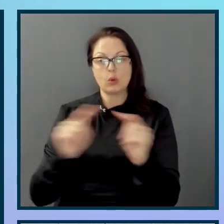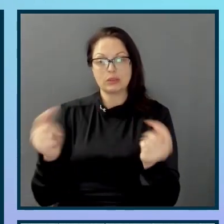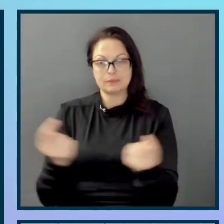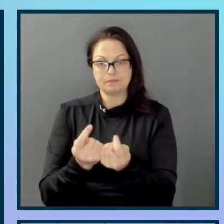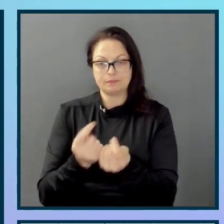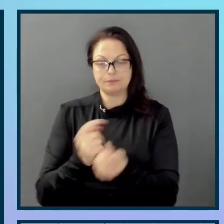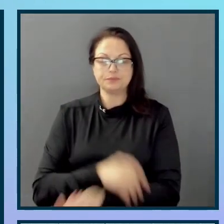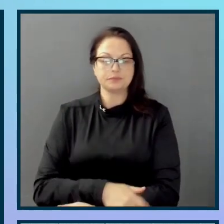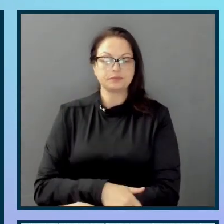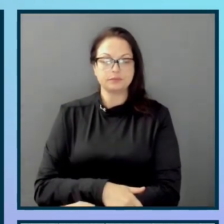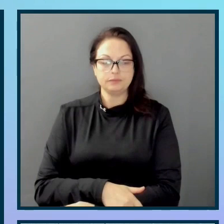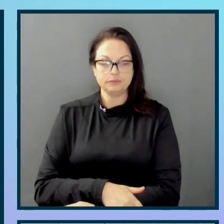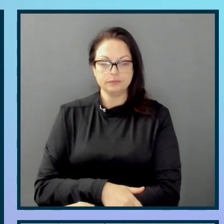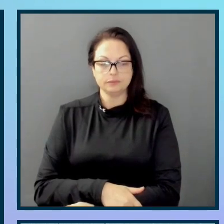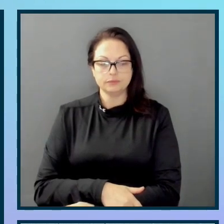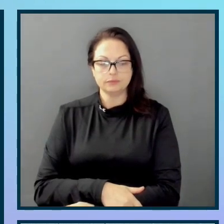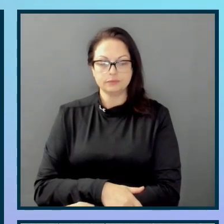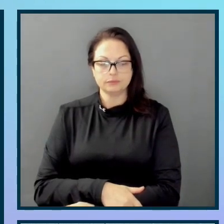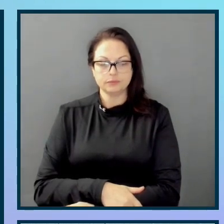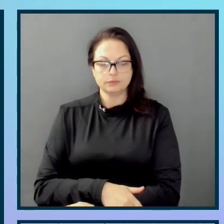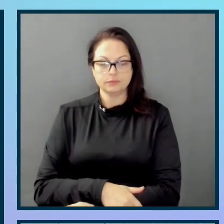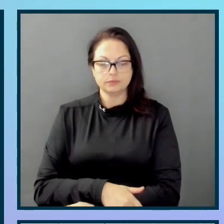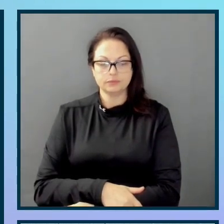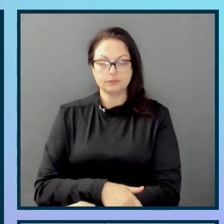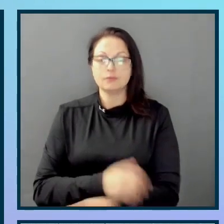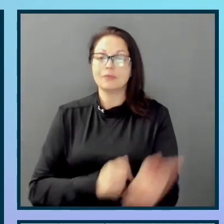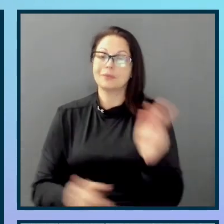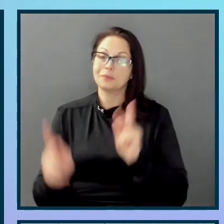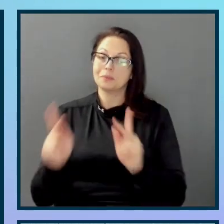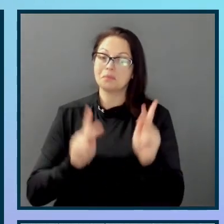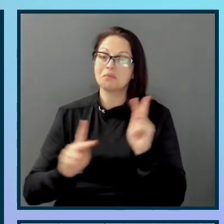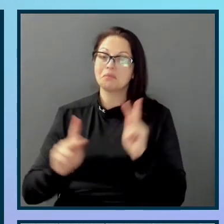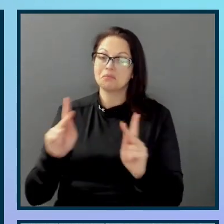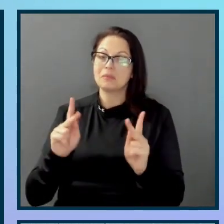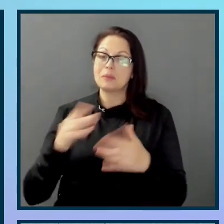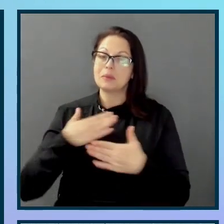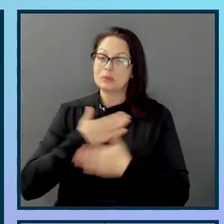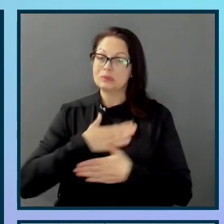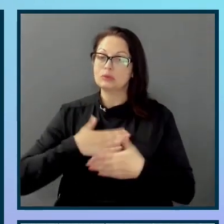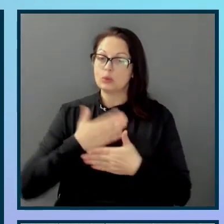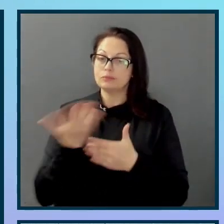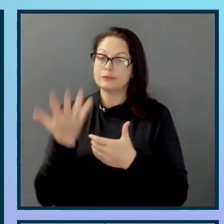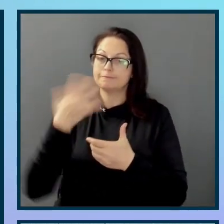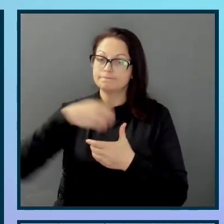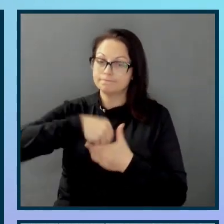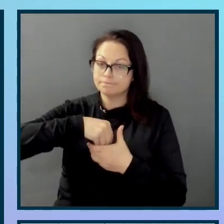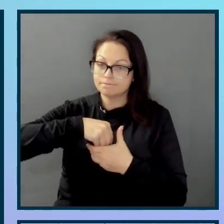An experience has also shown that people like to be involved. You know, we talked about getting executive buy-in earlier.